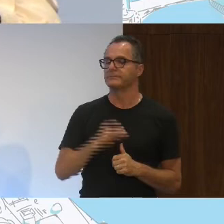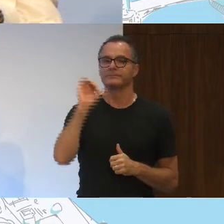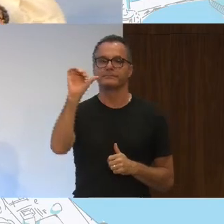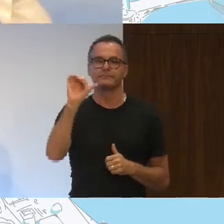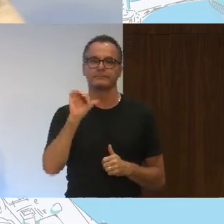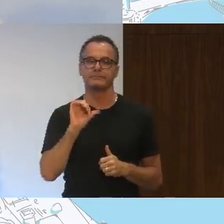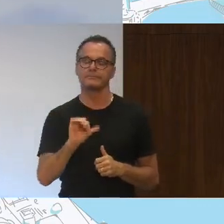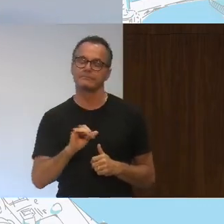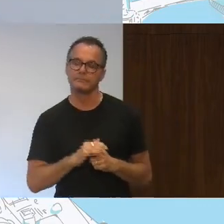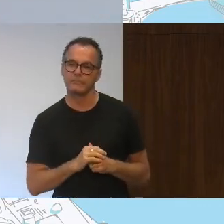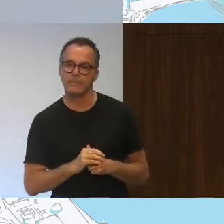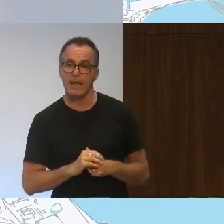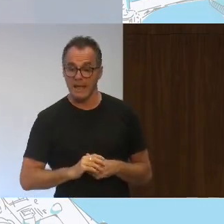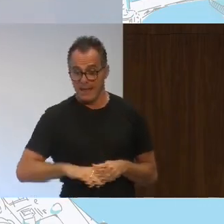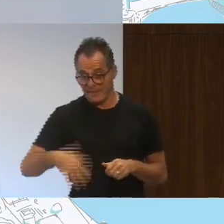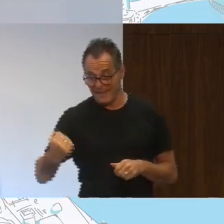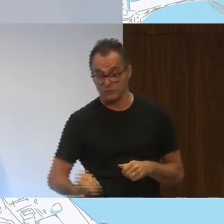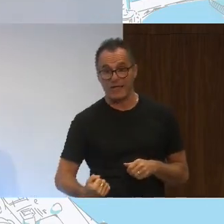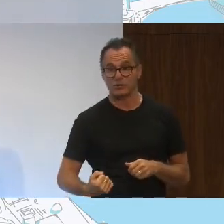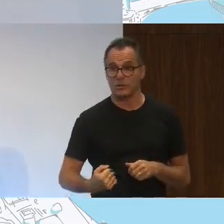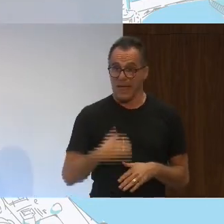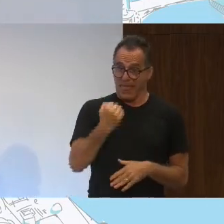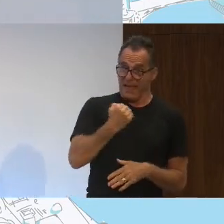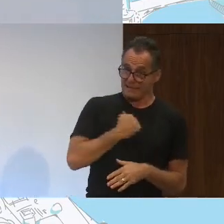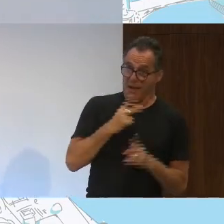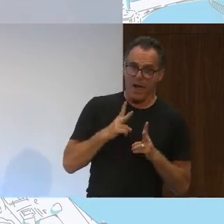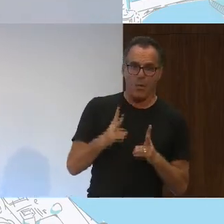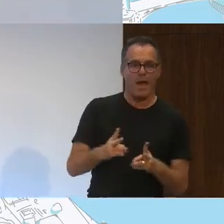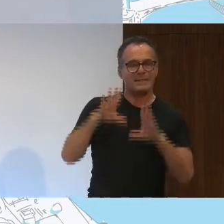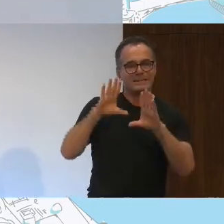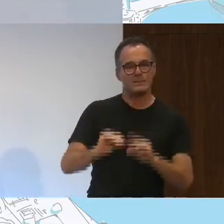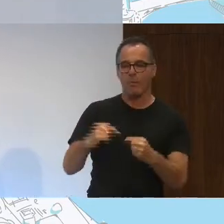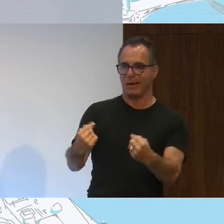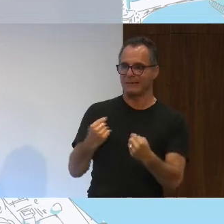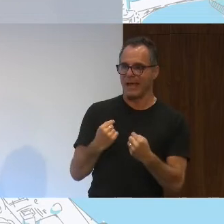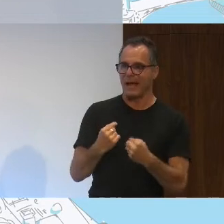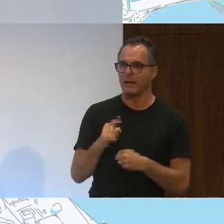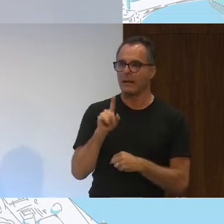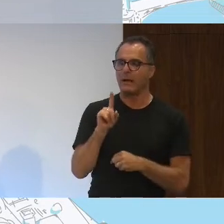via injection is my only relief during an attack. The problem is it only gives me 8 hours of relief.